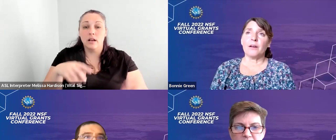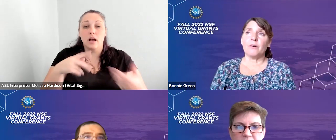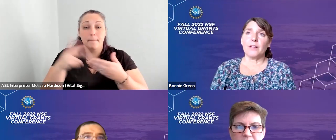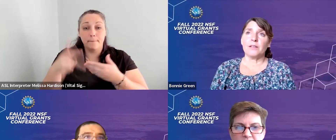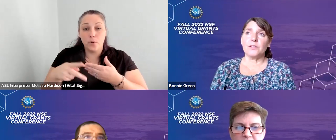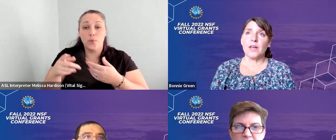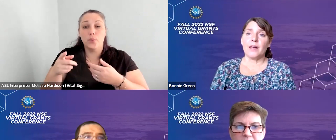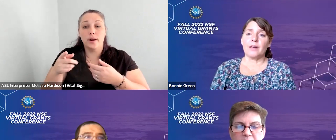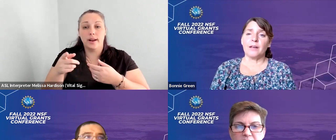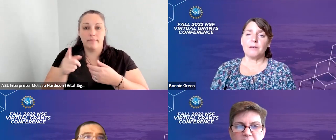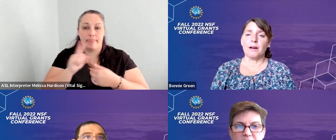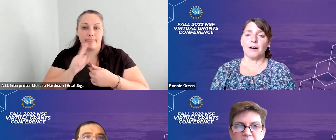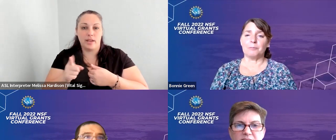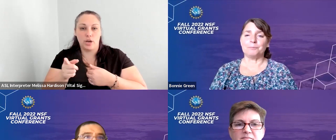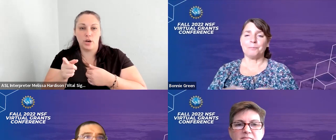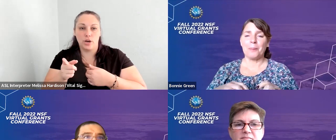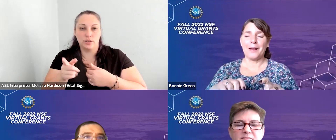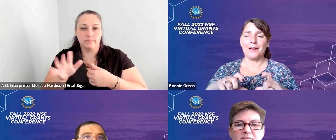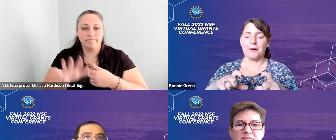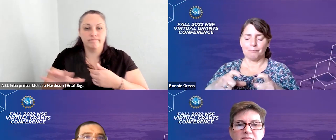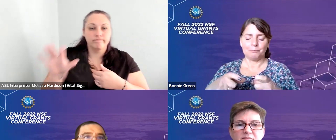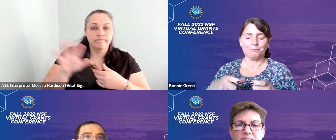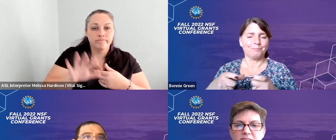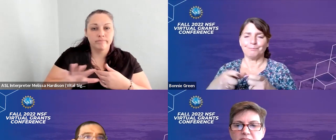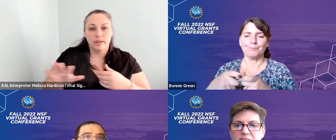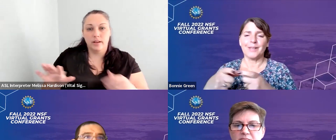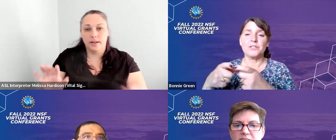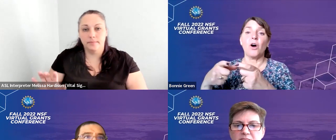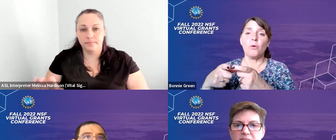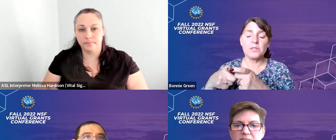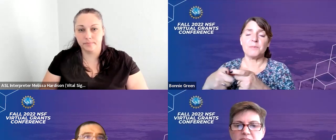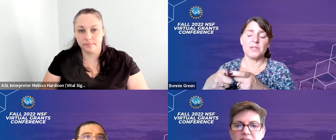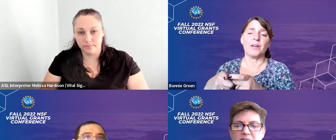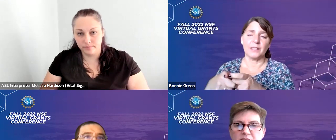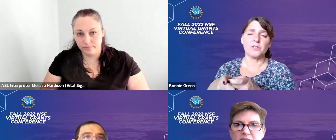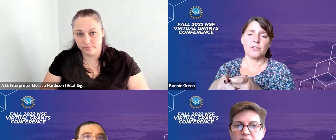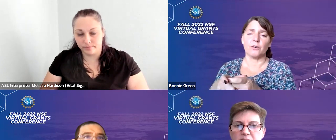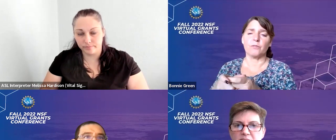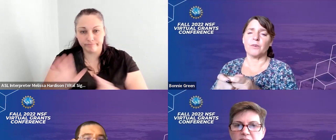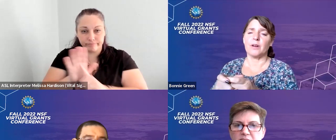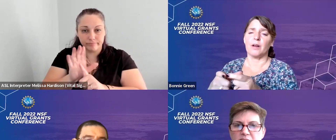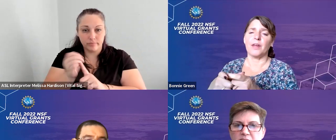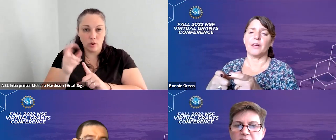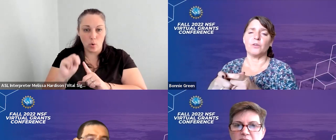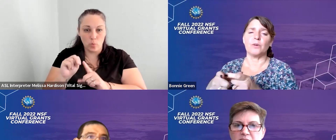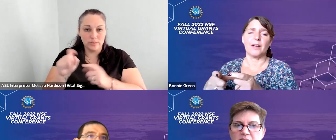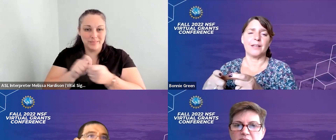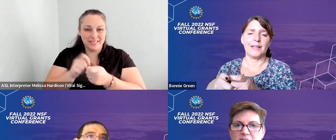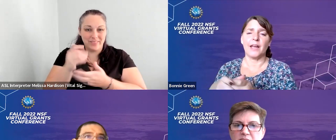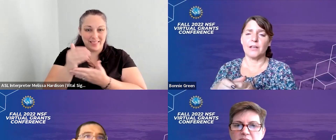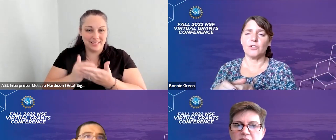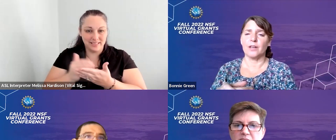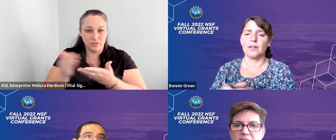There is a -- its own specific listserv that you can engage in.